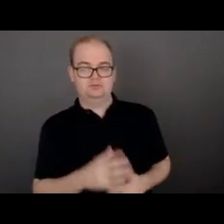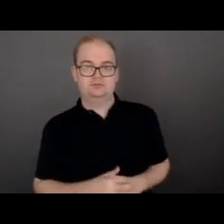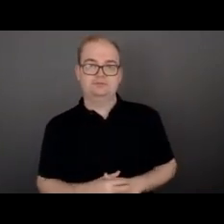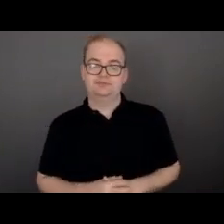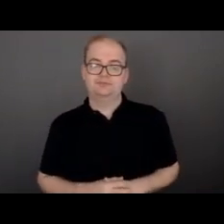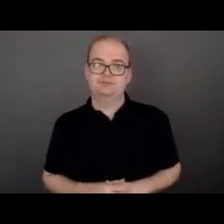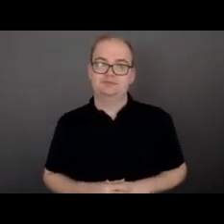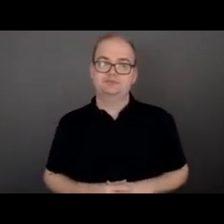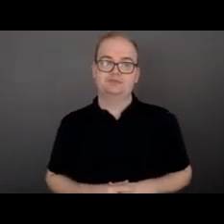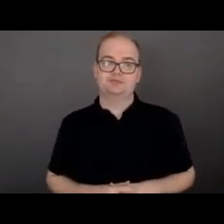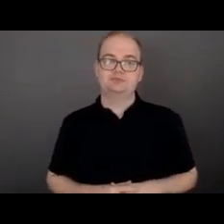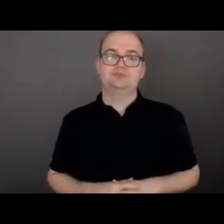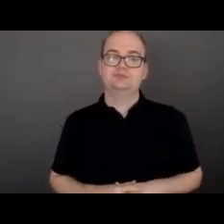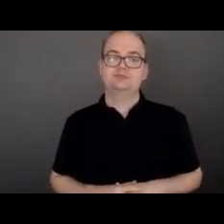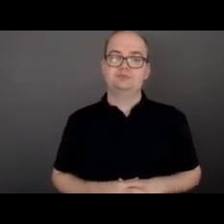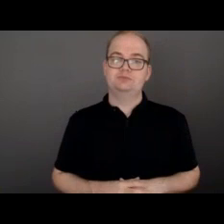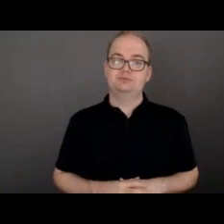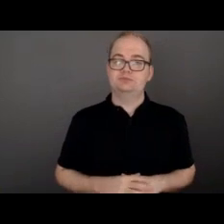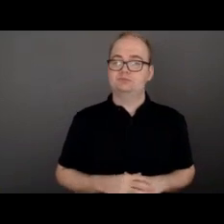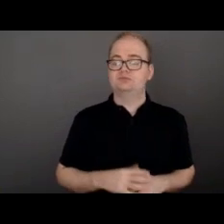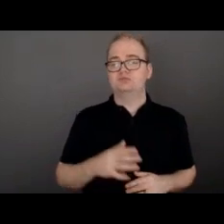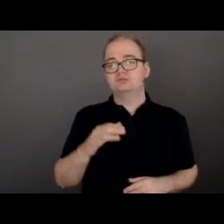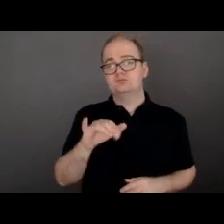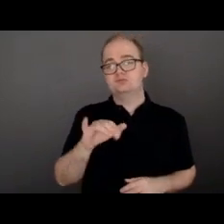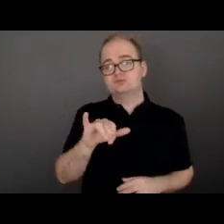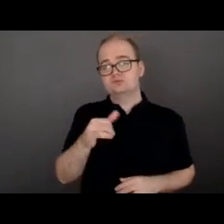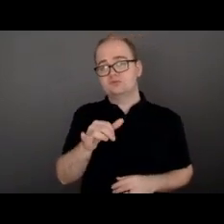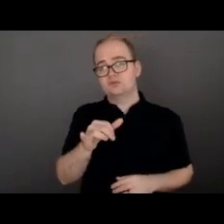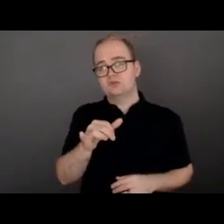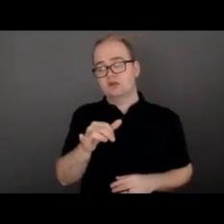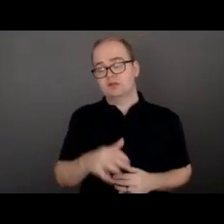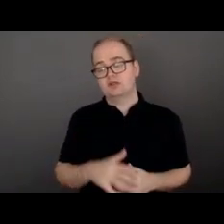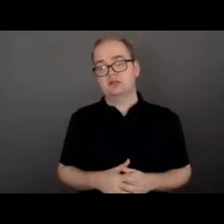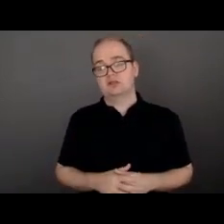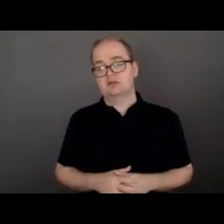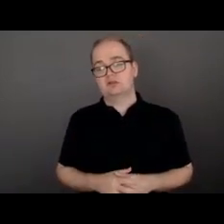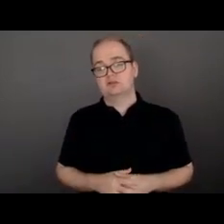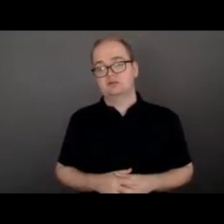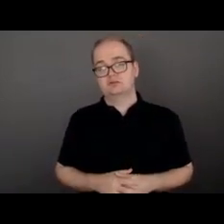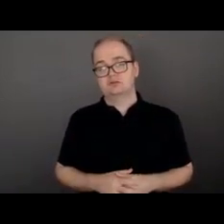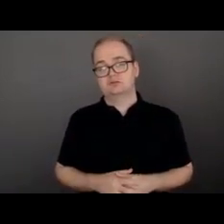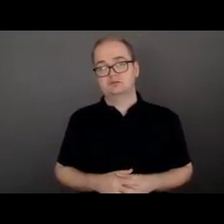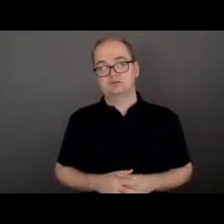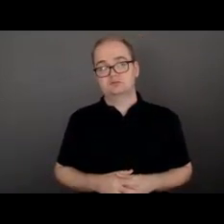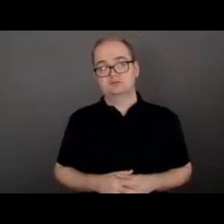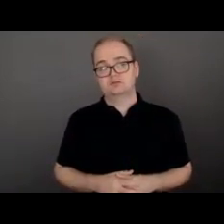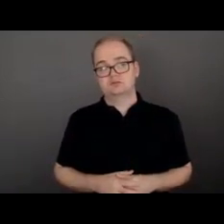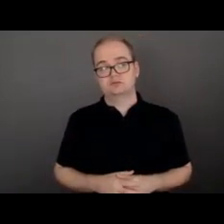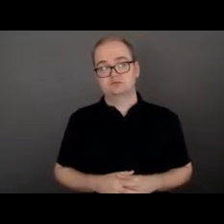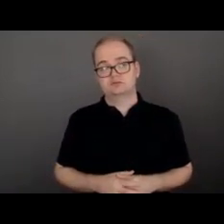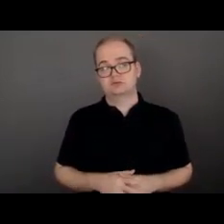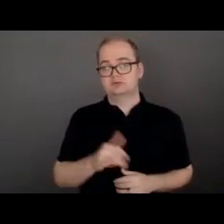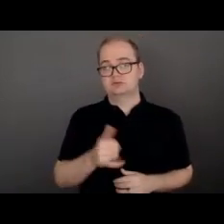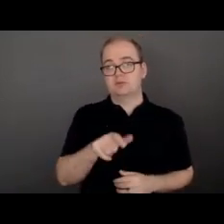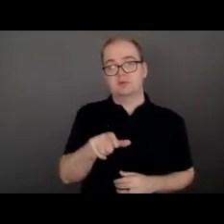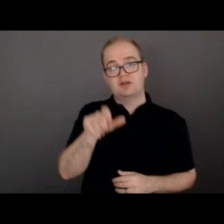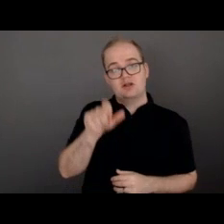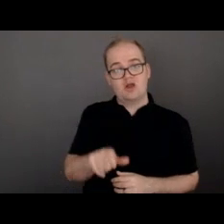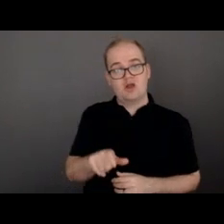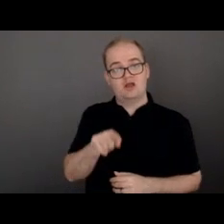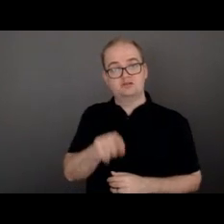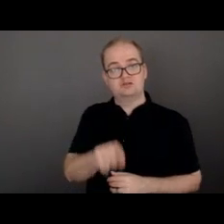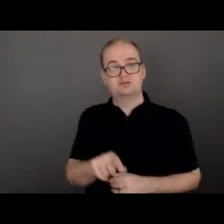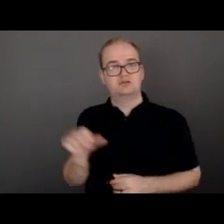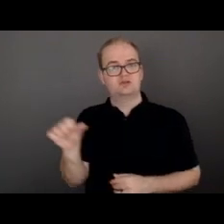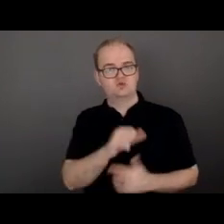So it might be that the client should sort of have a think about, "Okay, what are my